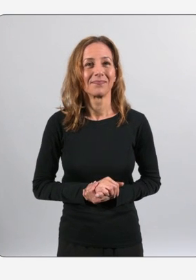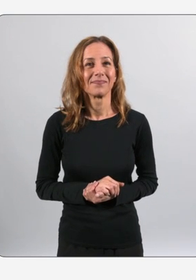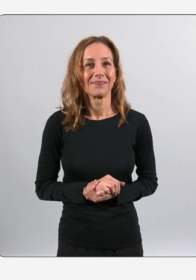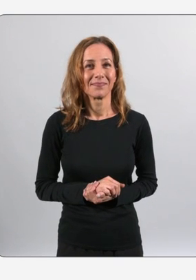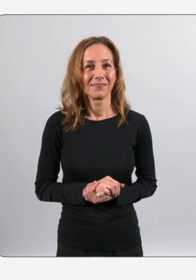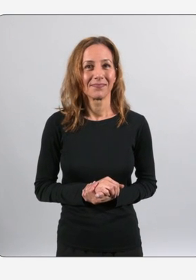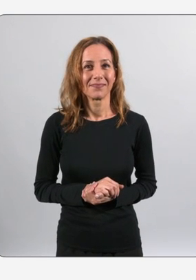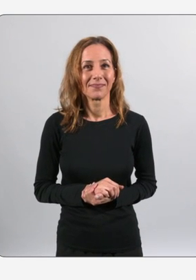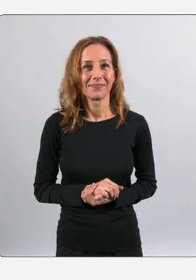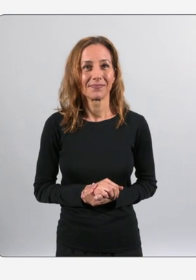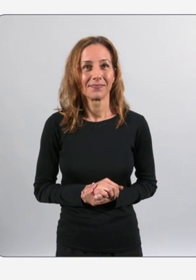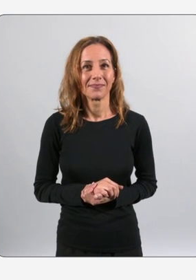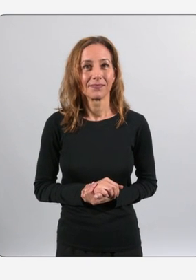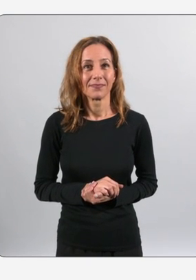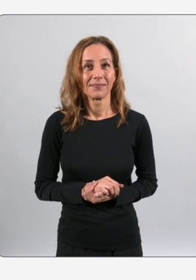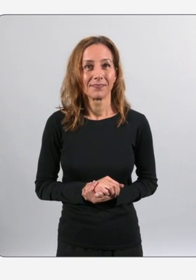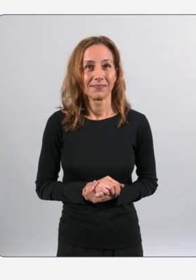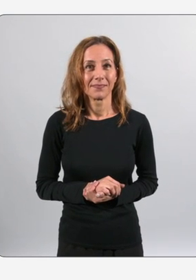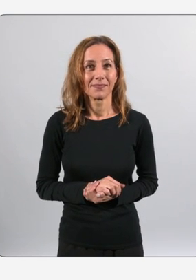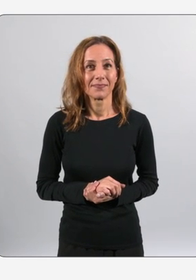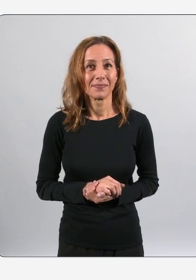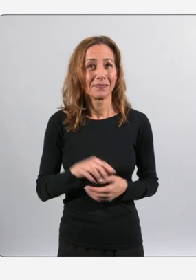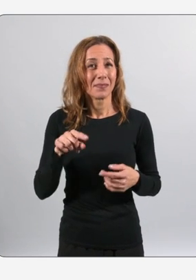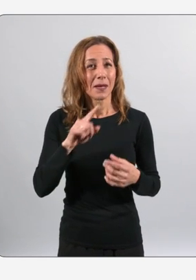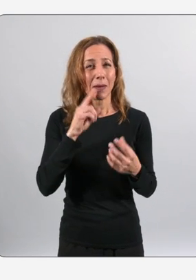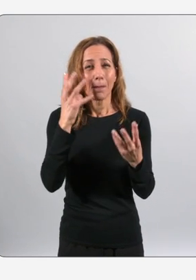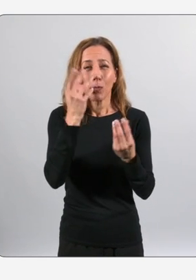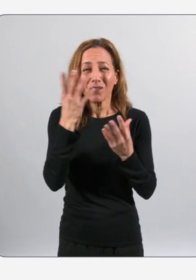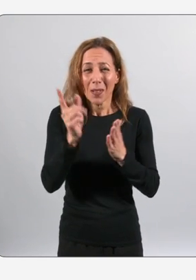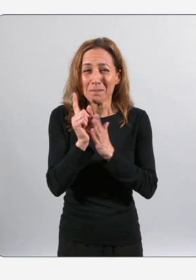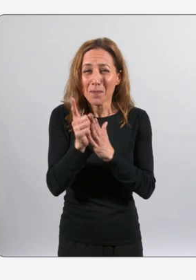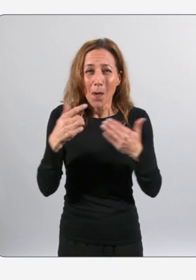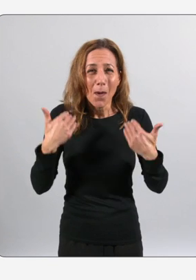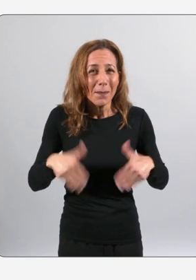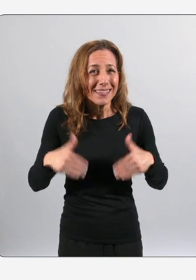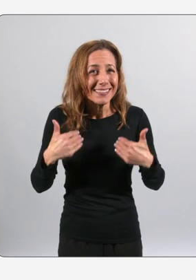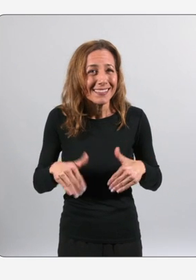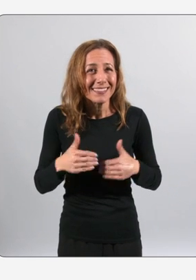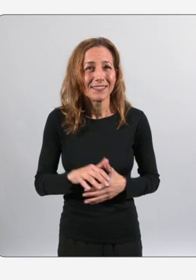Because at this point, we have a deeper understanding of what the user is really looking